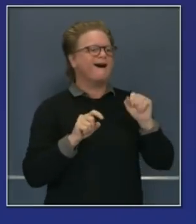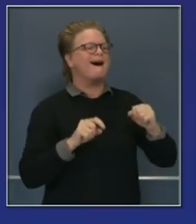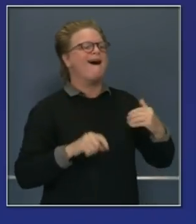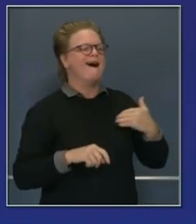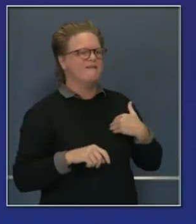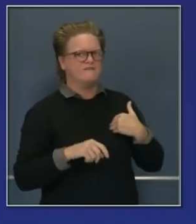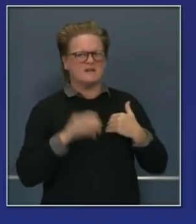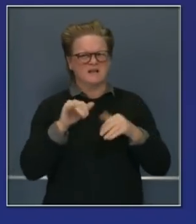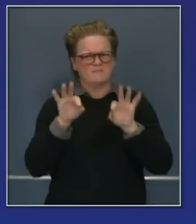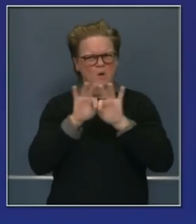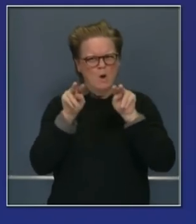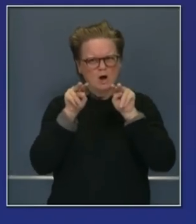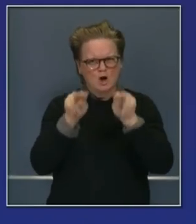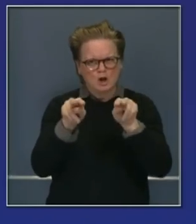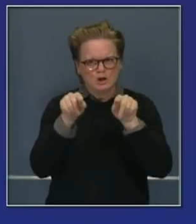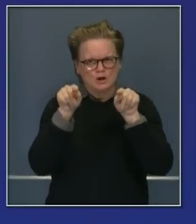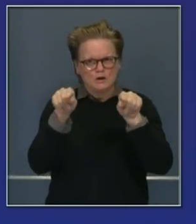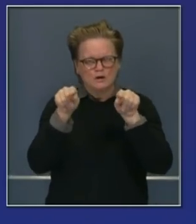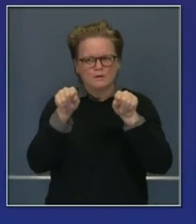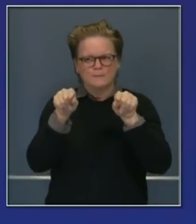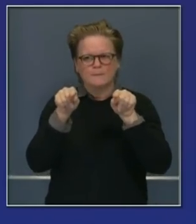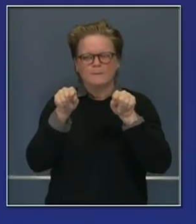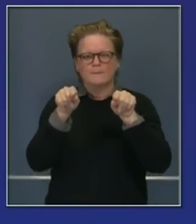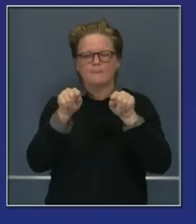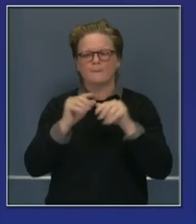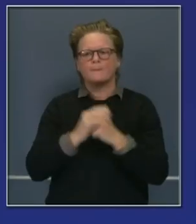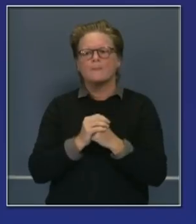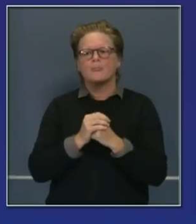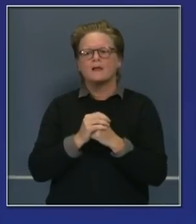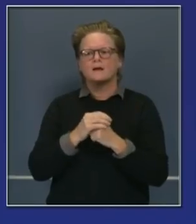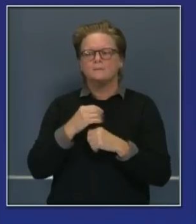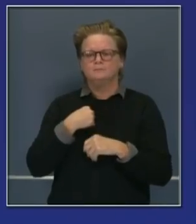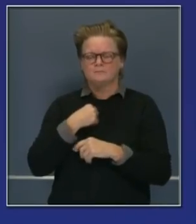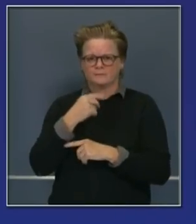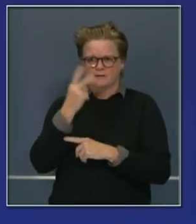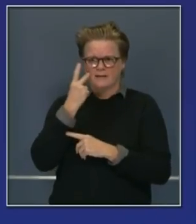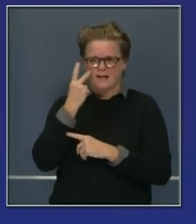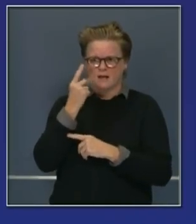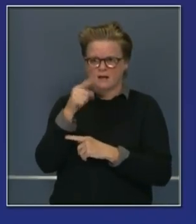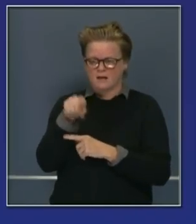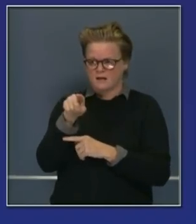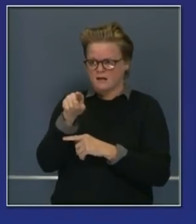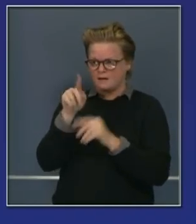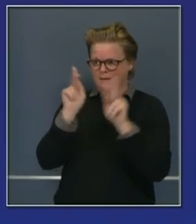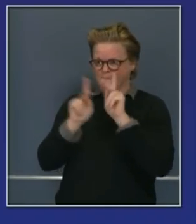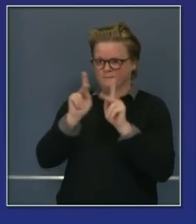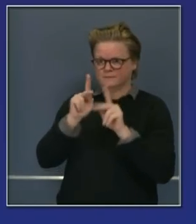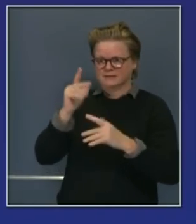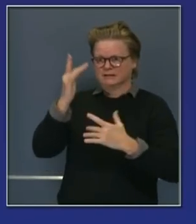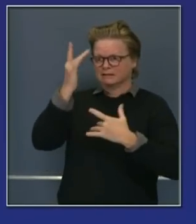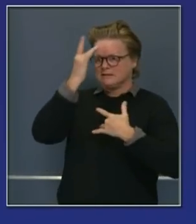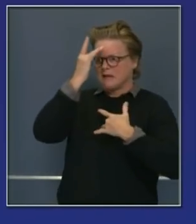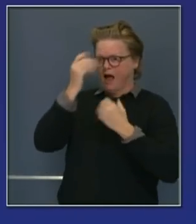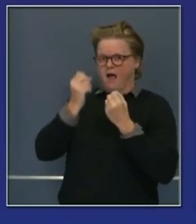WITH POINTS OF OBVIOUS CONCERN, PERCENTAGE OF PEOPLE THAT ARE TESTING POSITIVE. IT GIVES US A SENSE OF WHAT IS